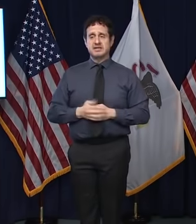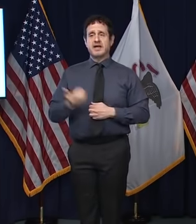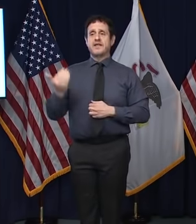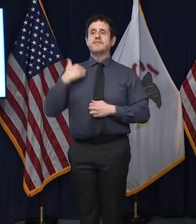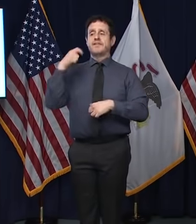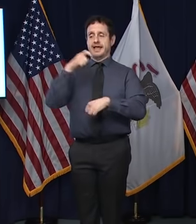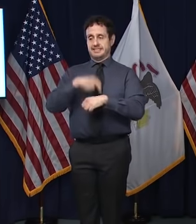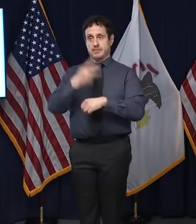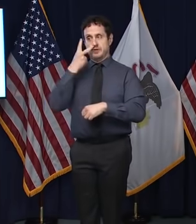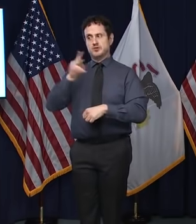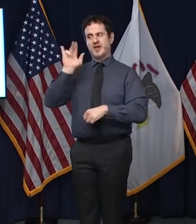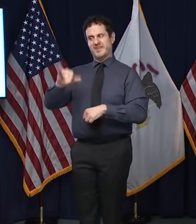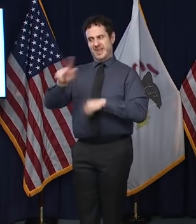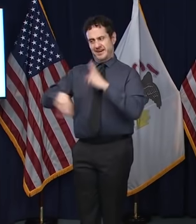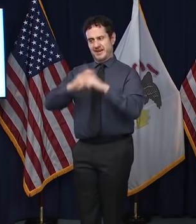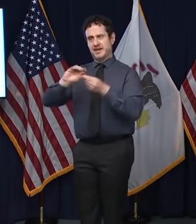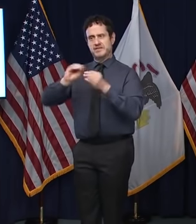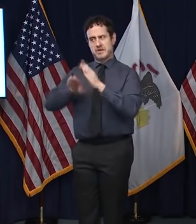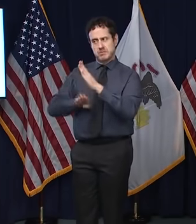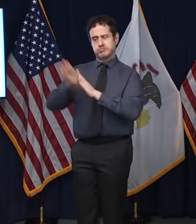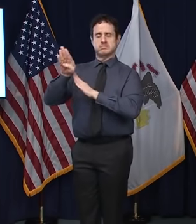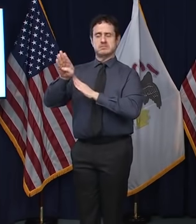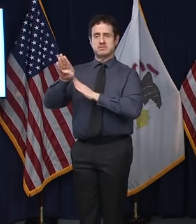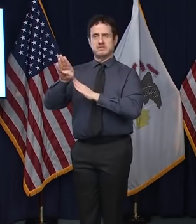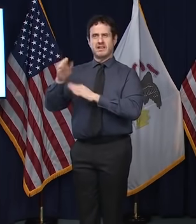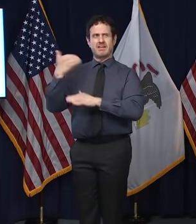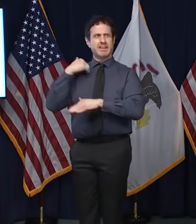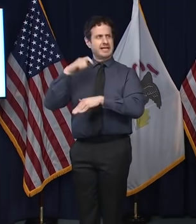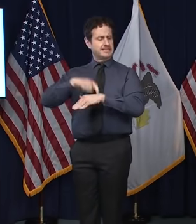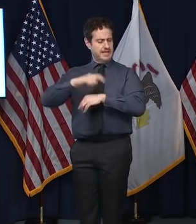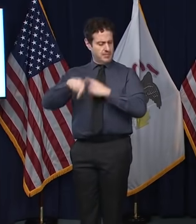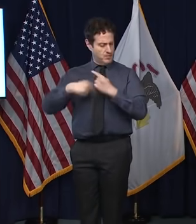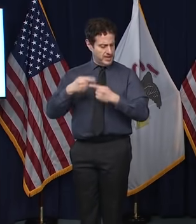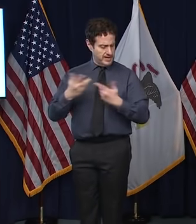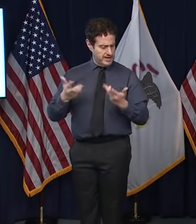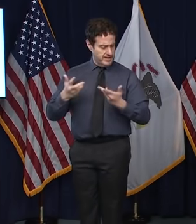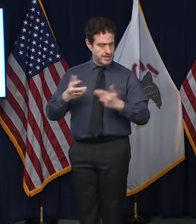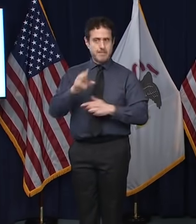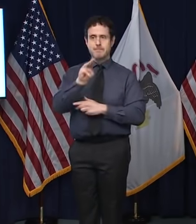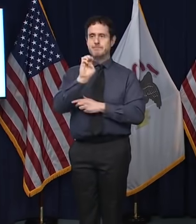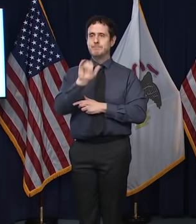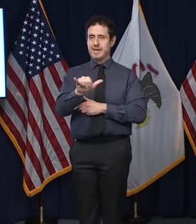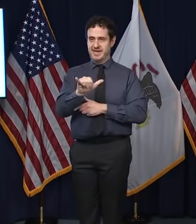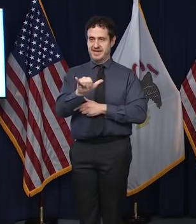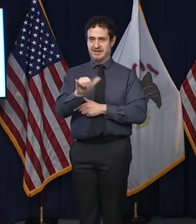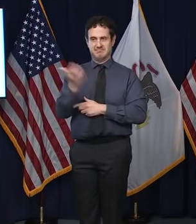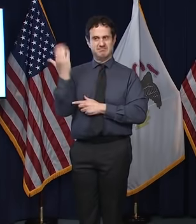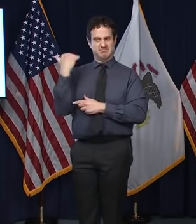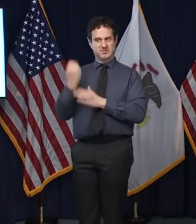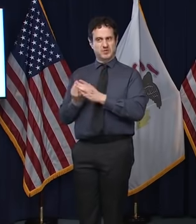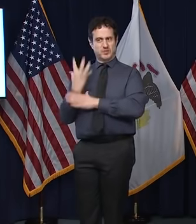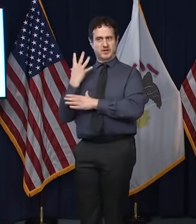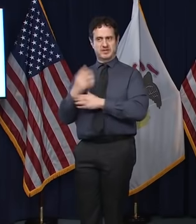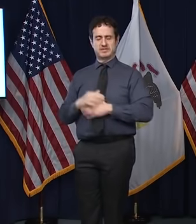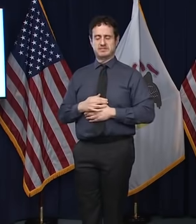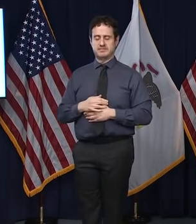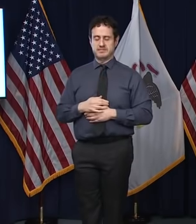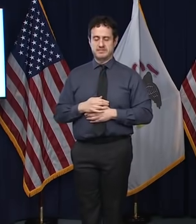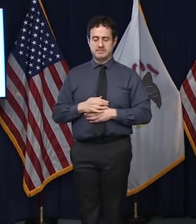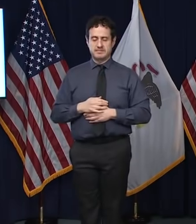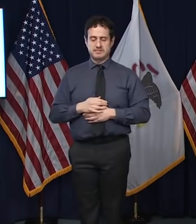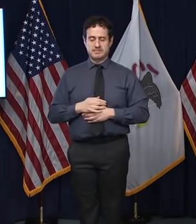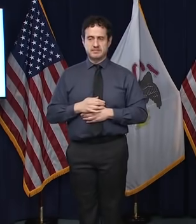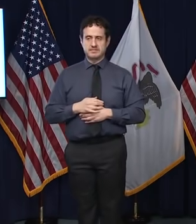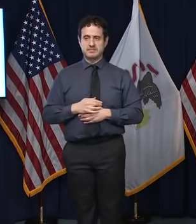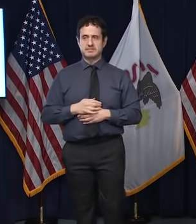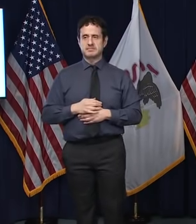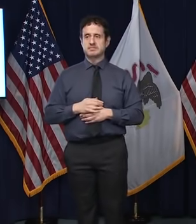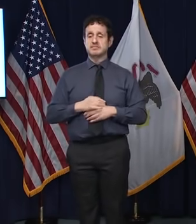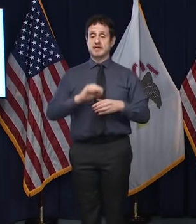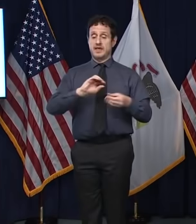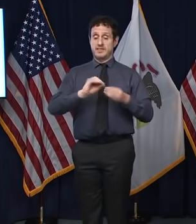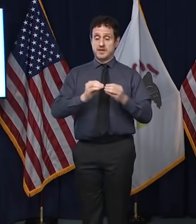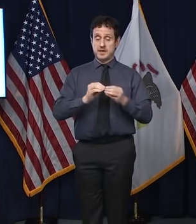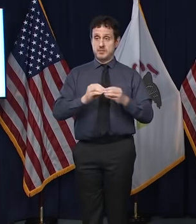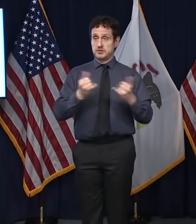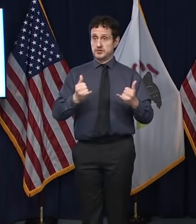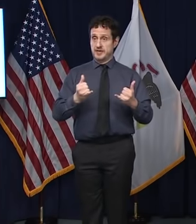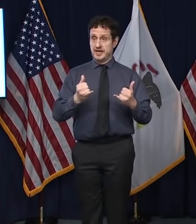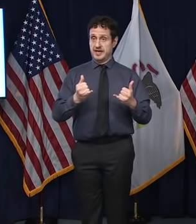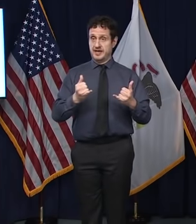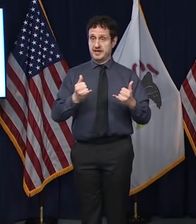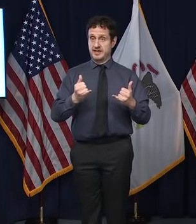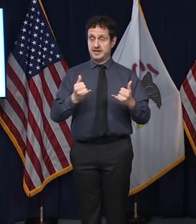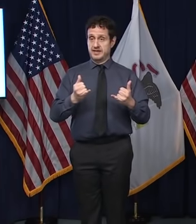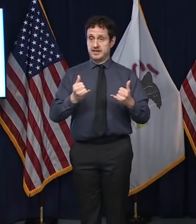day with covert The last time